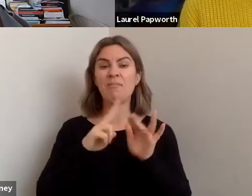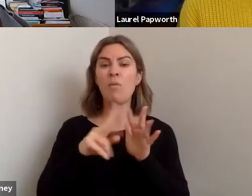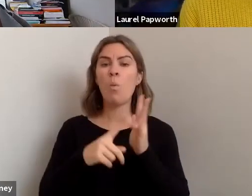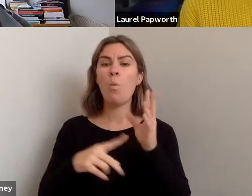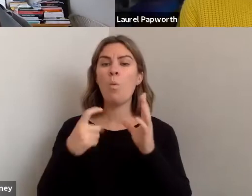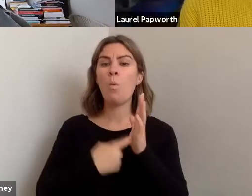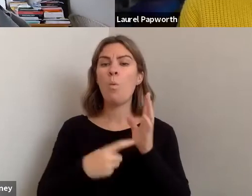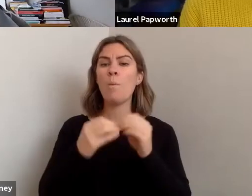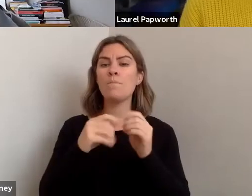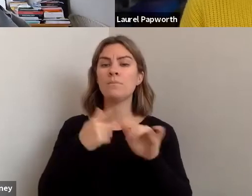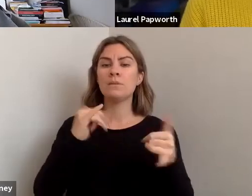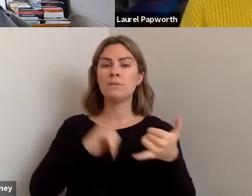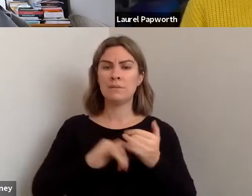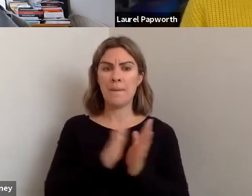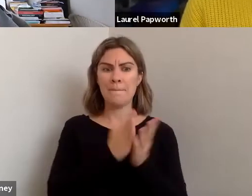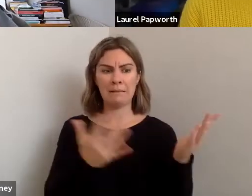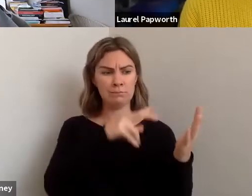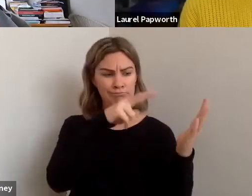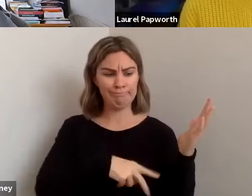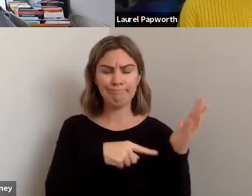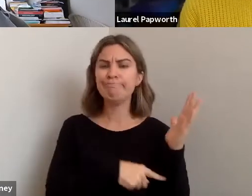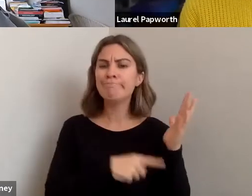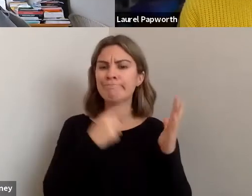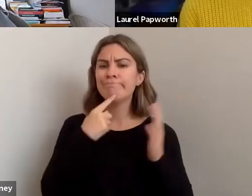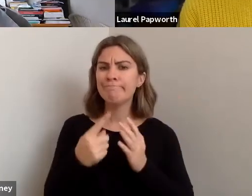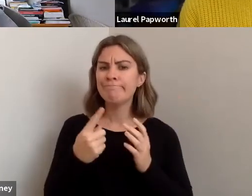And marketing magazine named her head industry of social media.